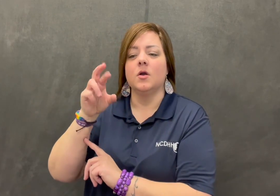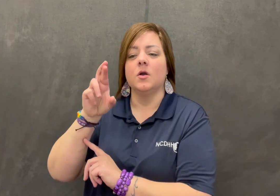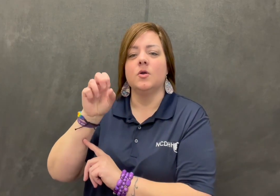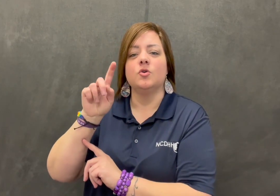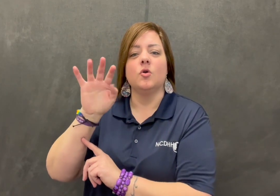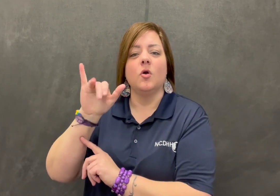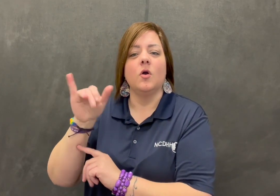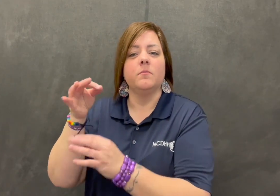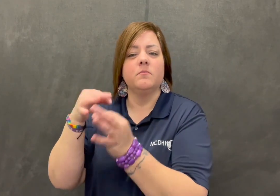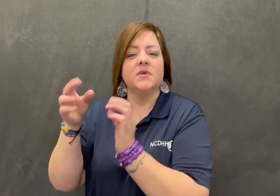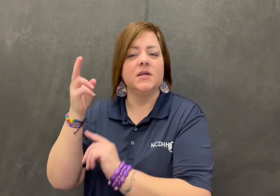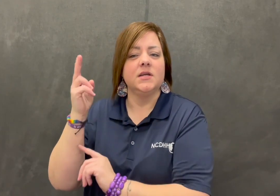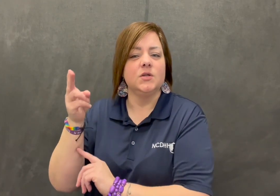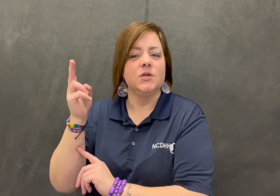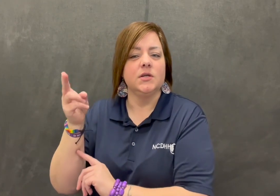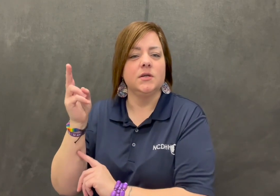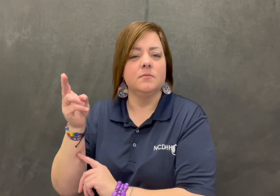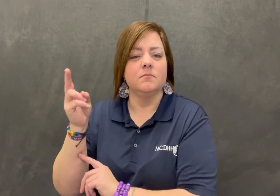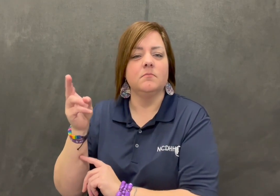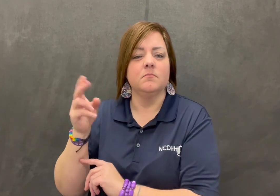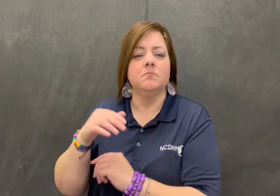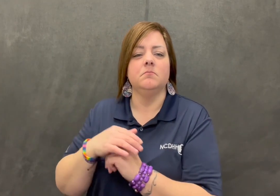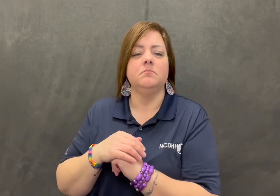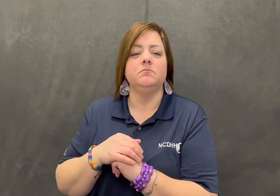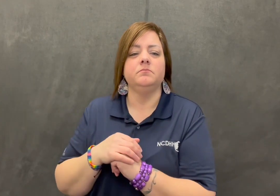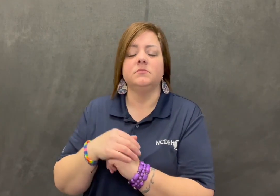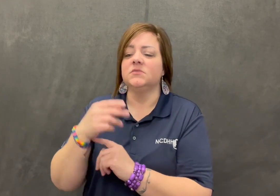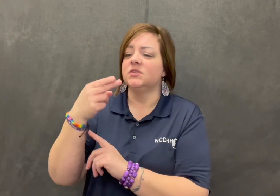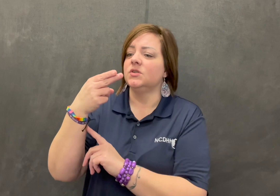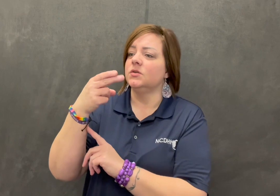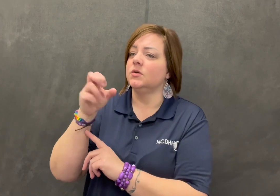Herstory is used instead of the word history